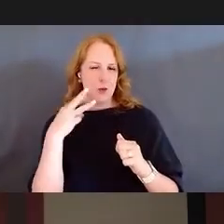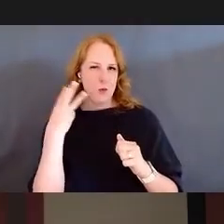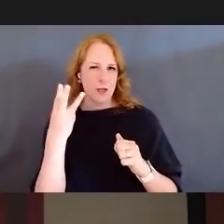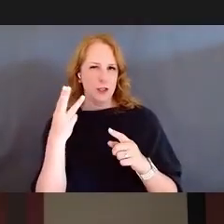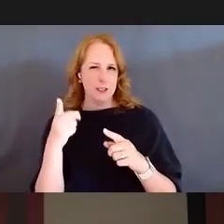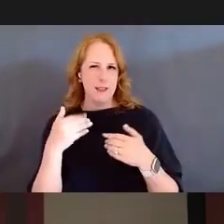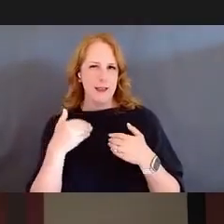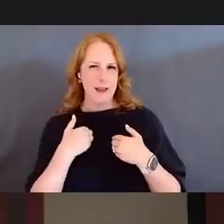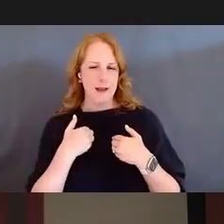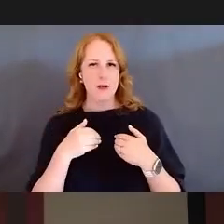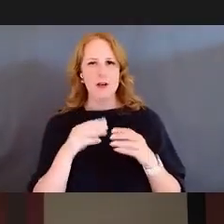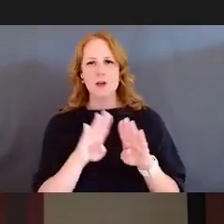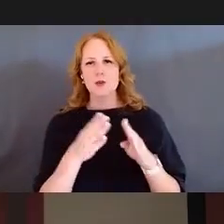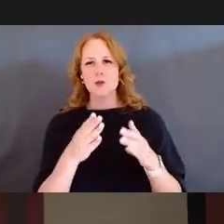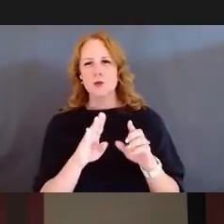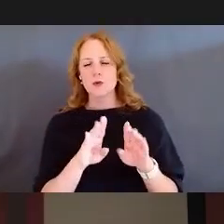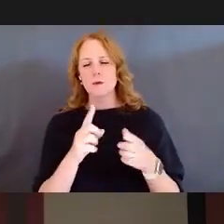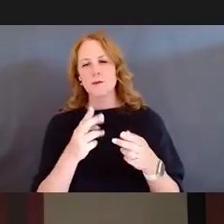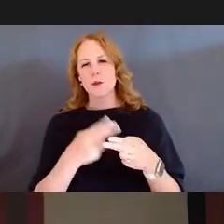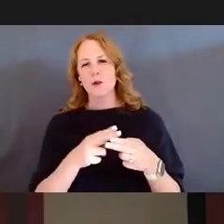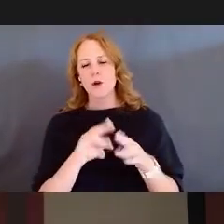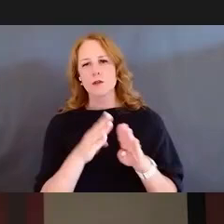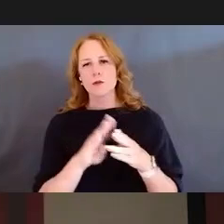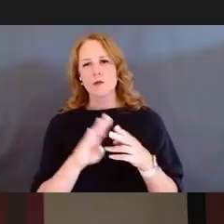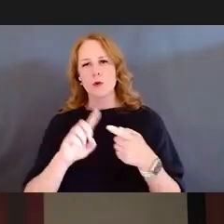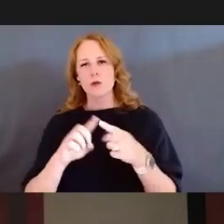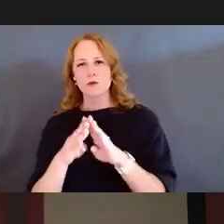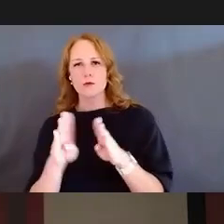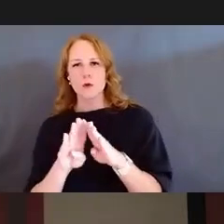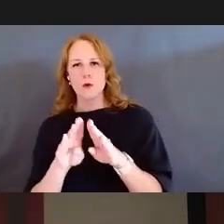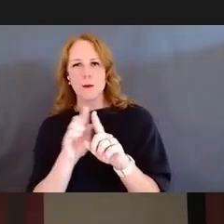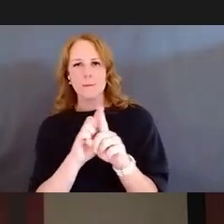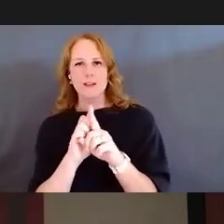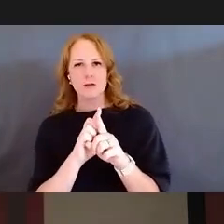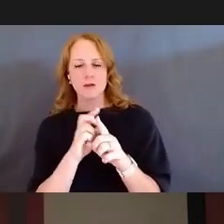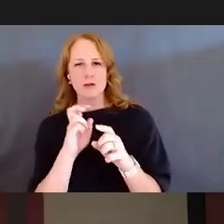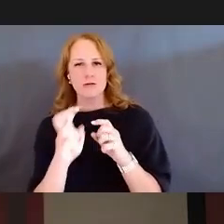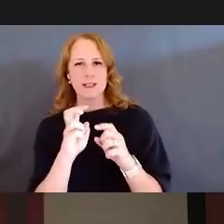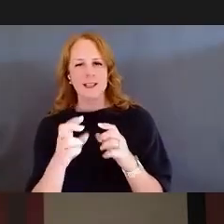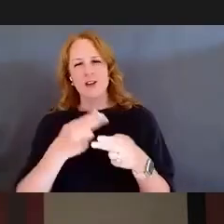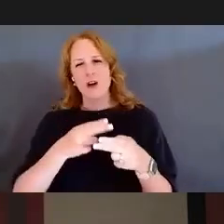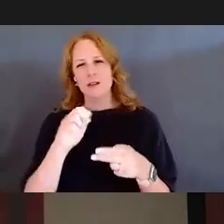a doortodoor access metro transit. It's called access transportation and that's